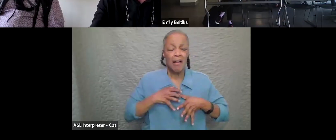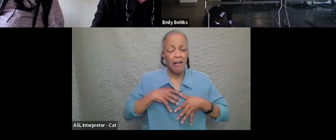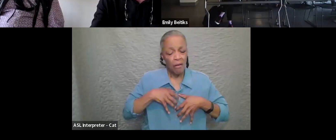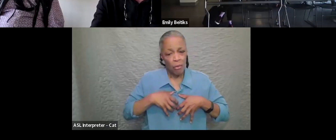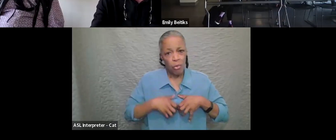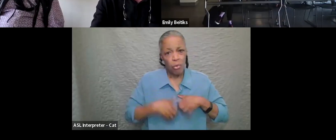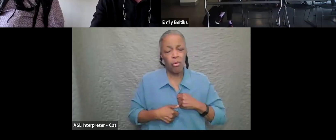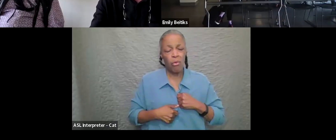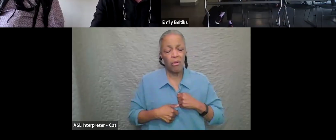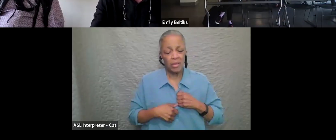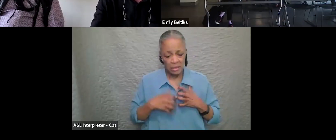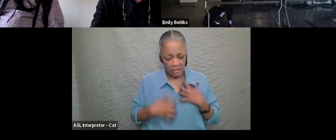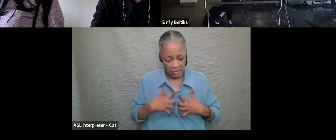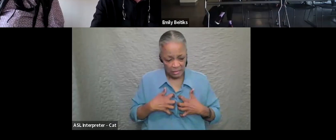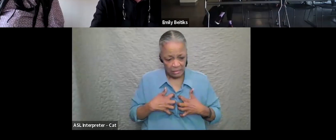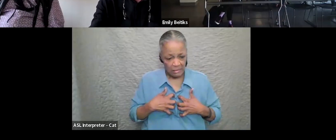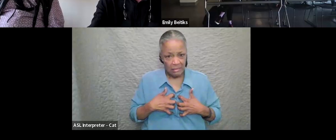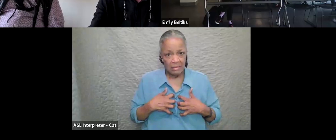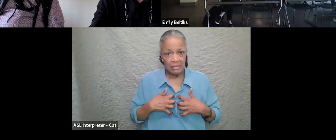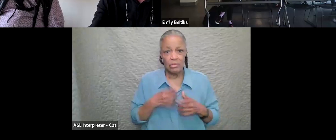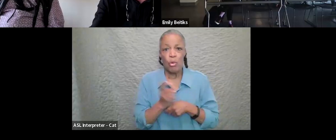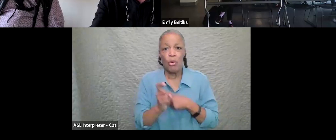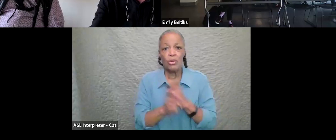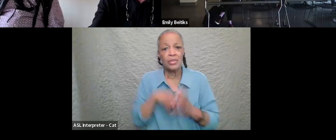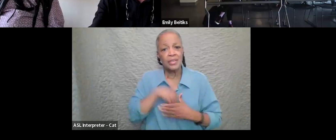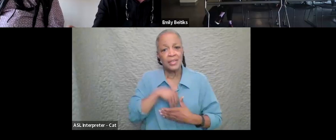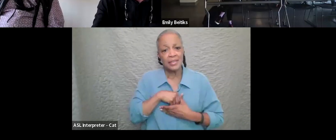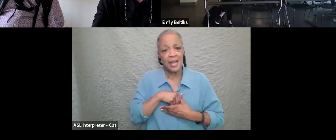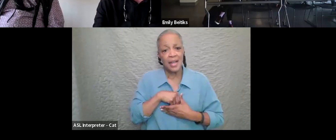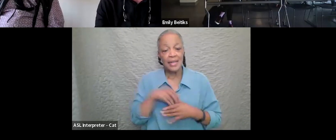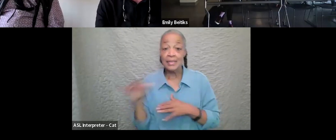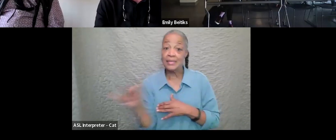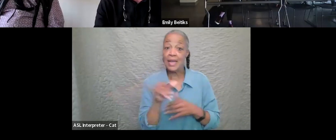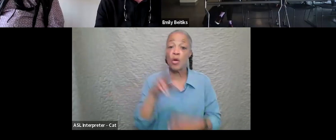It's the same for Ron Jones, the whistleblower in his 80s now